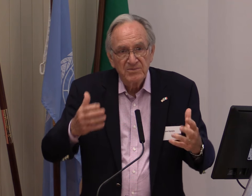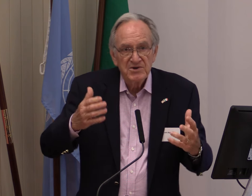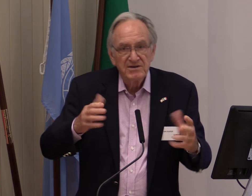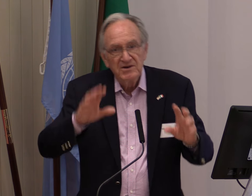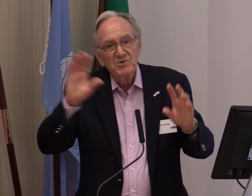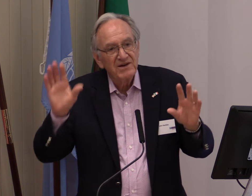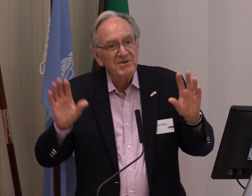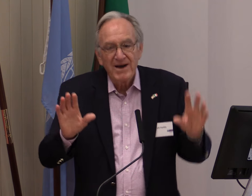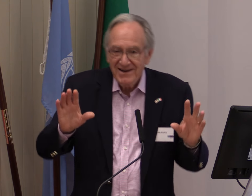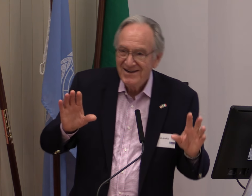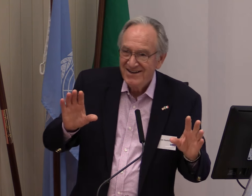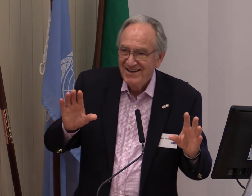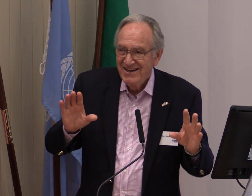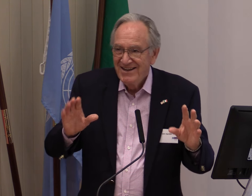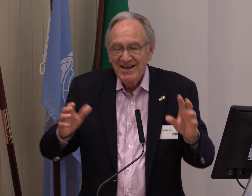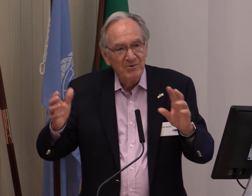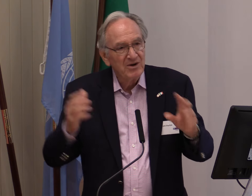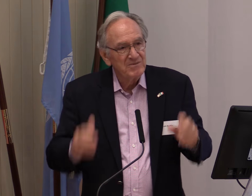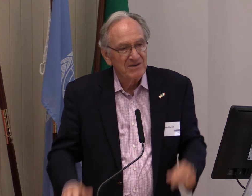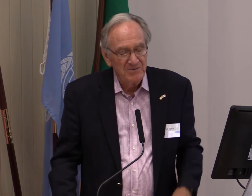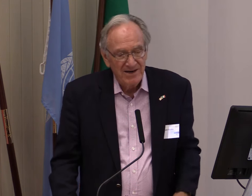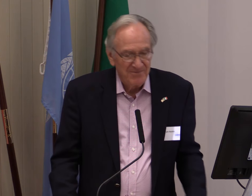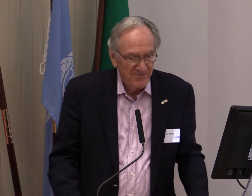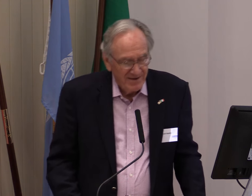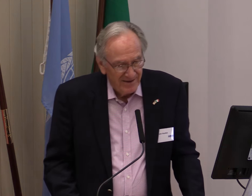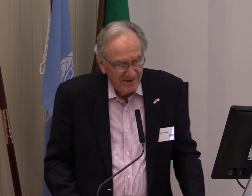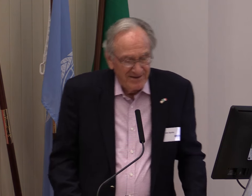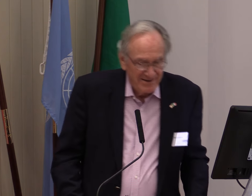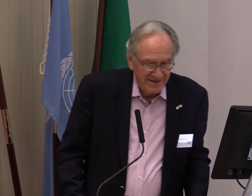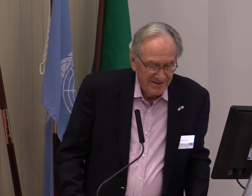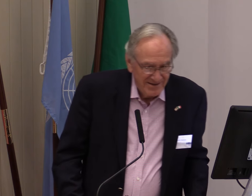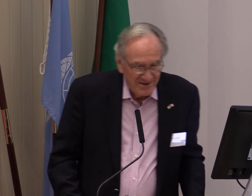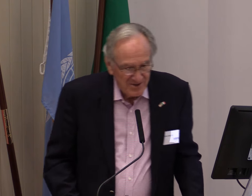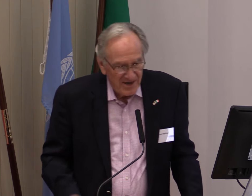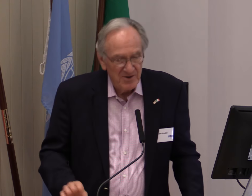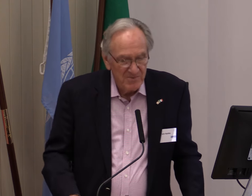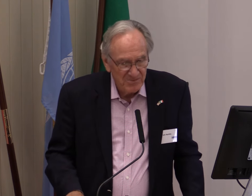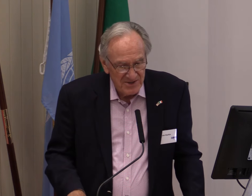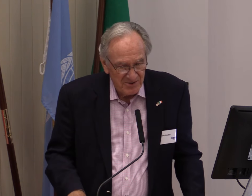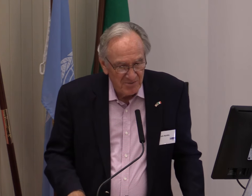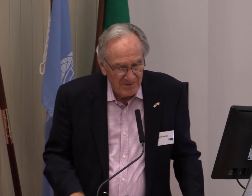of the person that knows everybody and welcomes everybody. So I had her meet President Obama